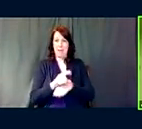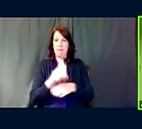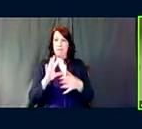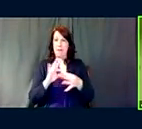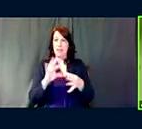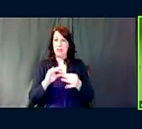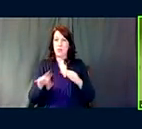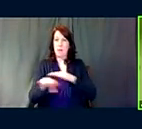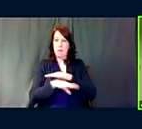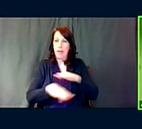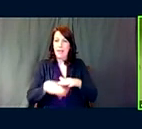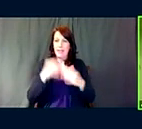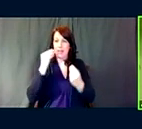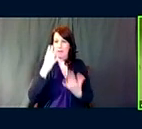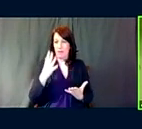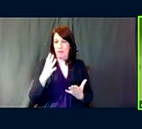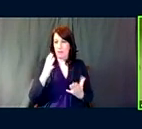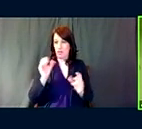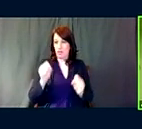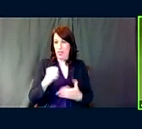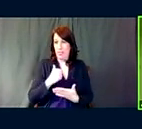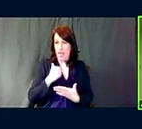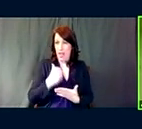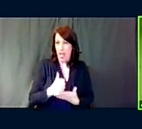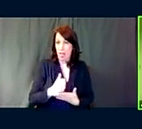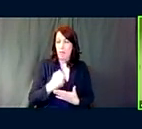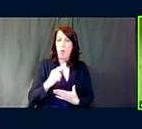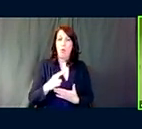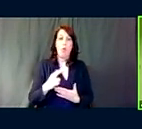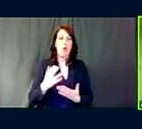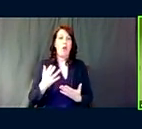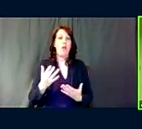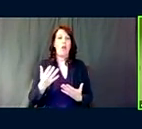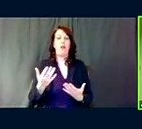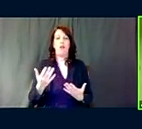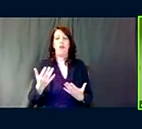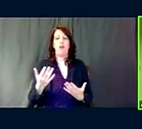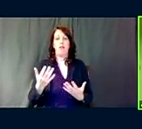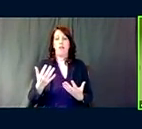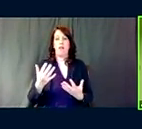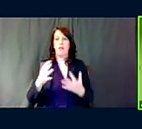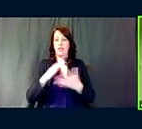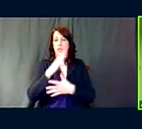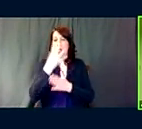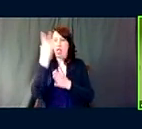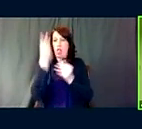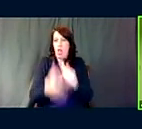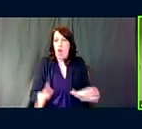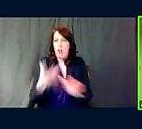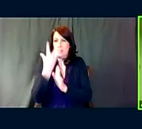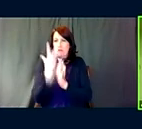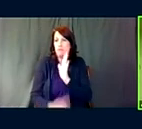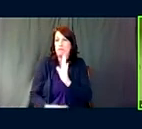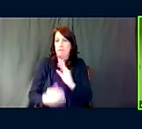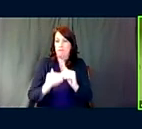SEND SOME MESSAGES WITH SOME BASIC INFORMATION, WOULD THAT HELP?